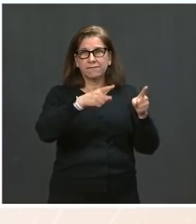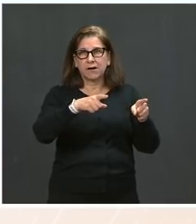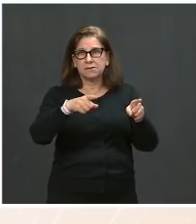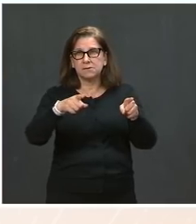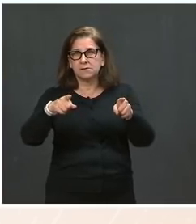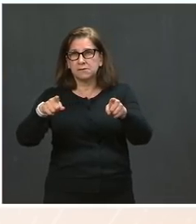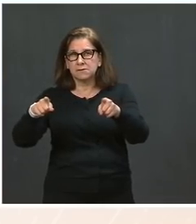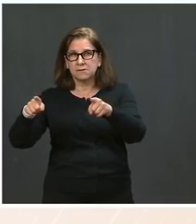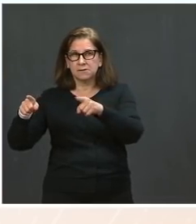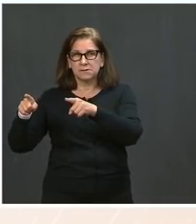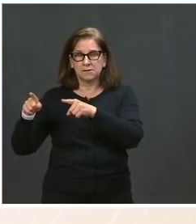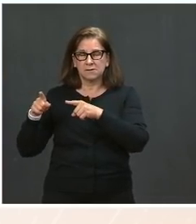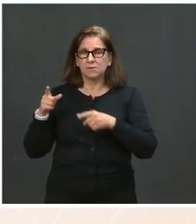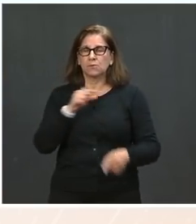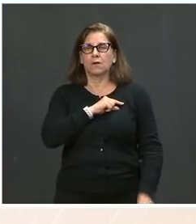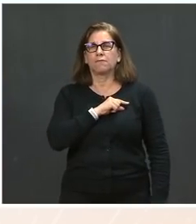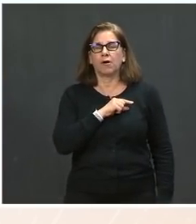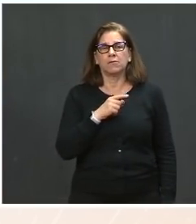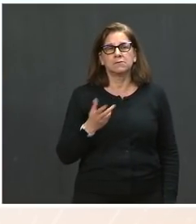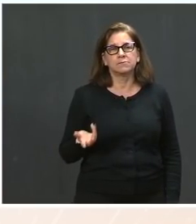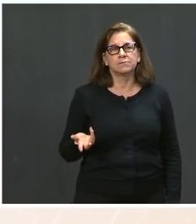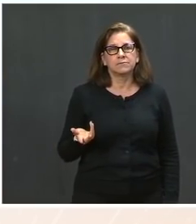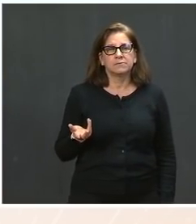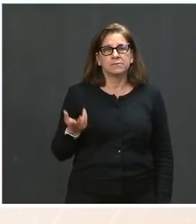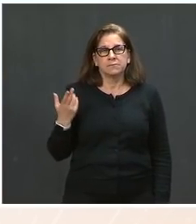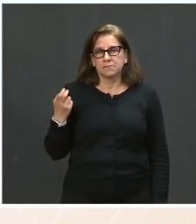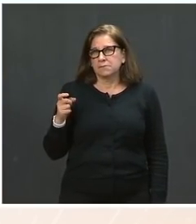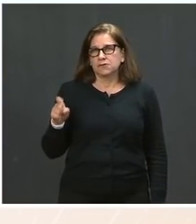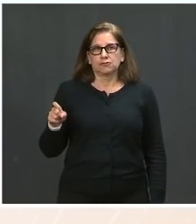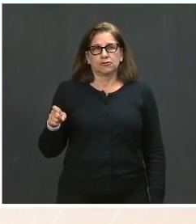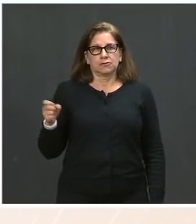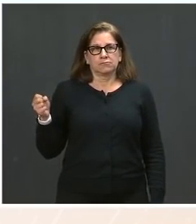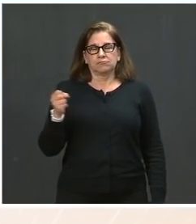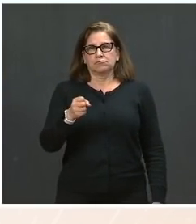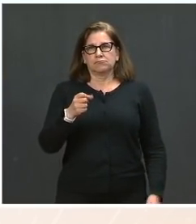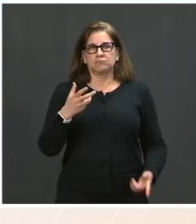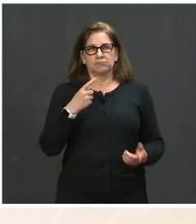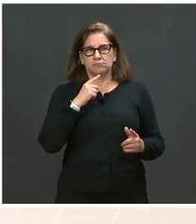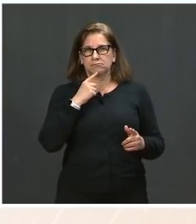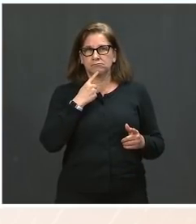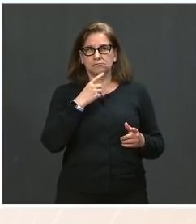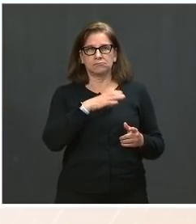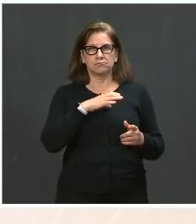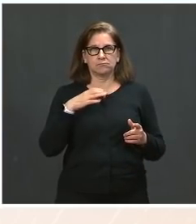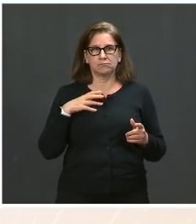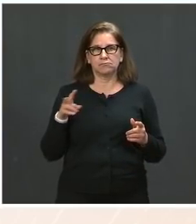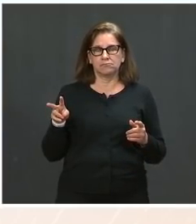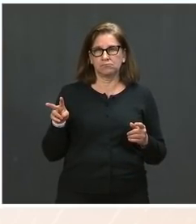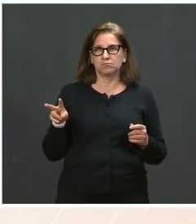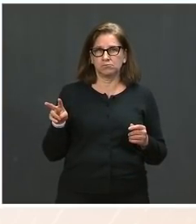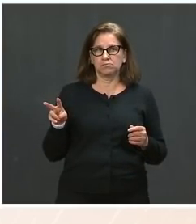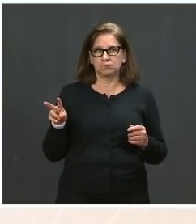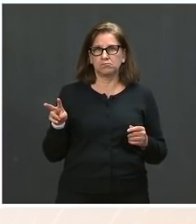and certainly we believe he's somebody who should be seriously considered by Congress. The Press: So you're confident he can get confirmed? Ms. Psaki: Well, that's up to the Senate.